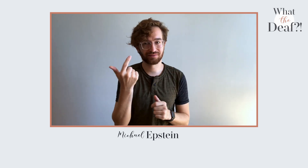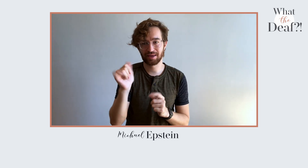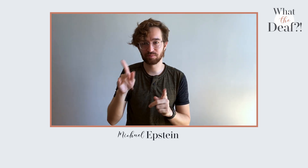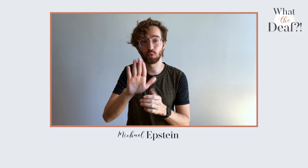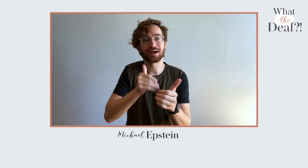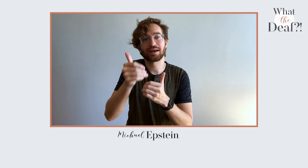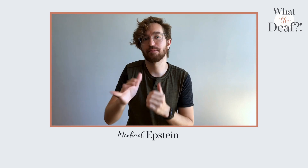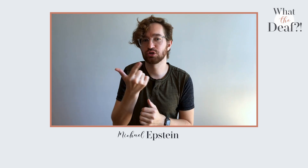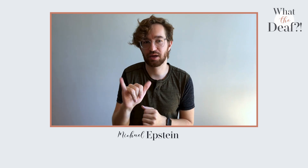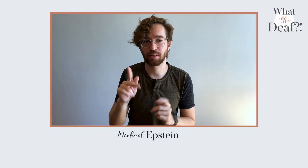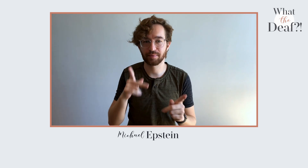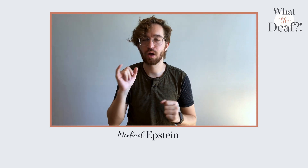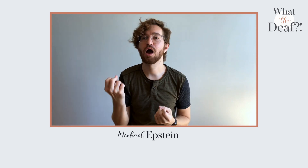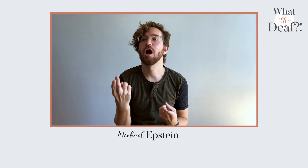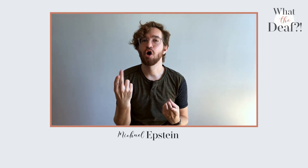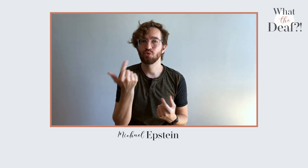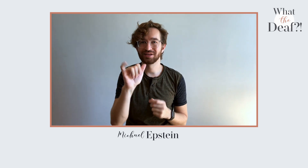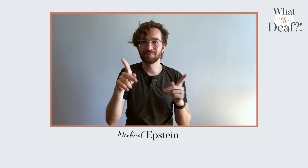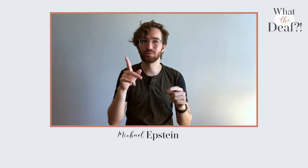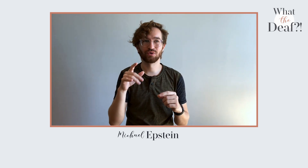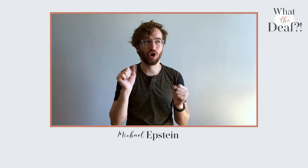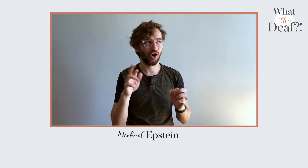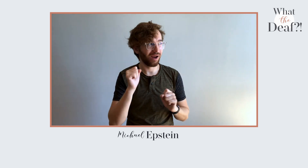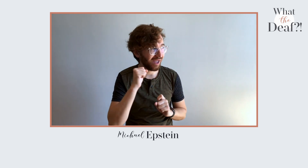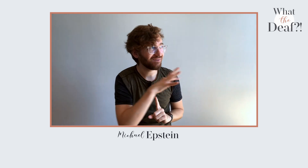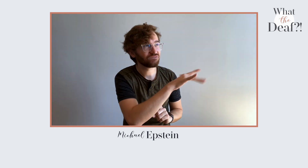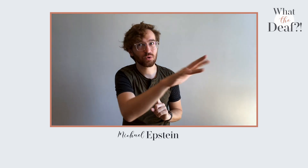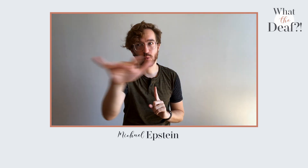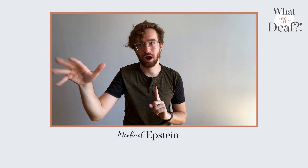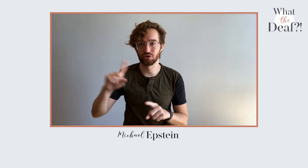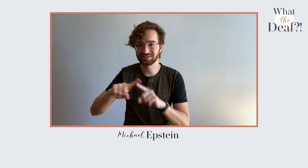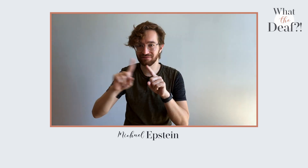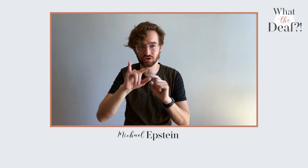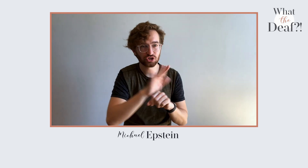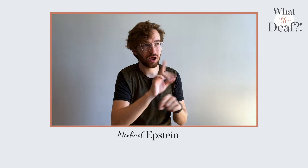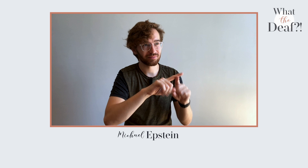your neighbor might be gay, and it creates that understanding that the queer community is everywhere.